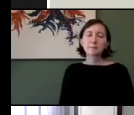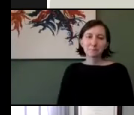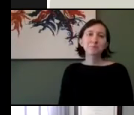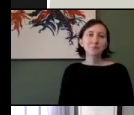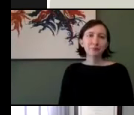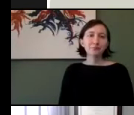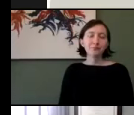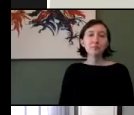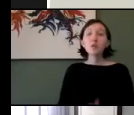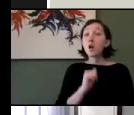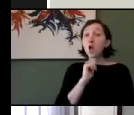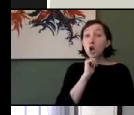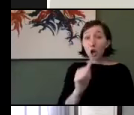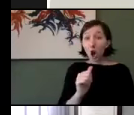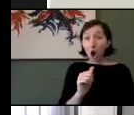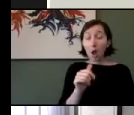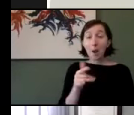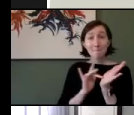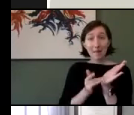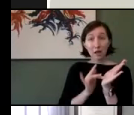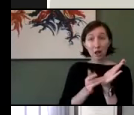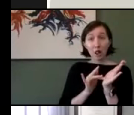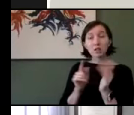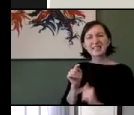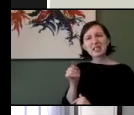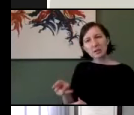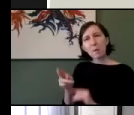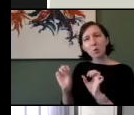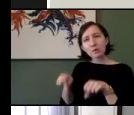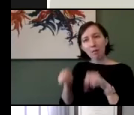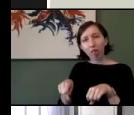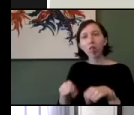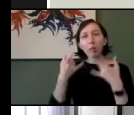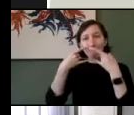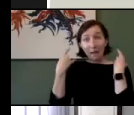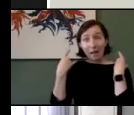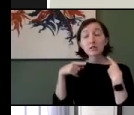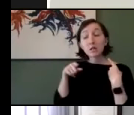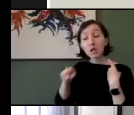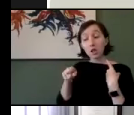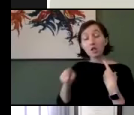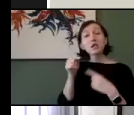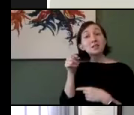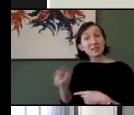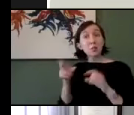Non-medical disposable masks are good. Disposable masks are single-use masks.